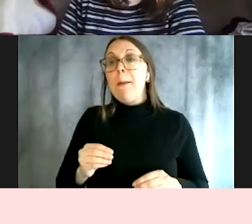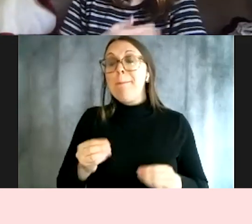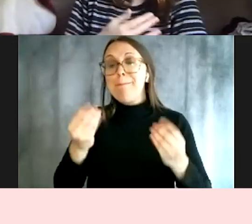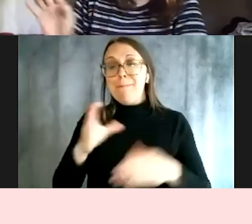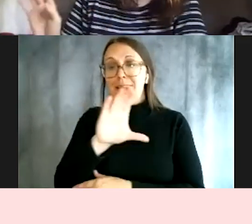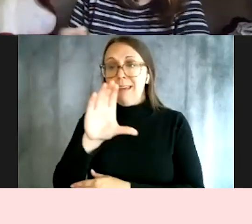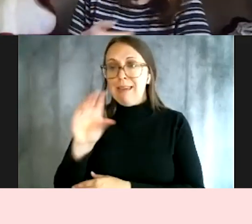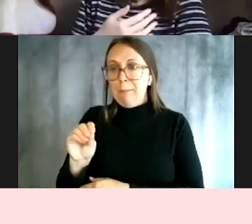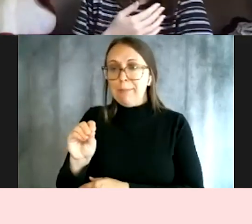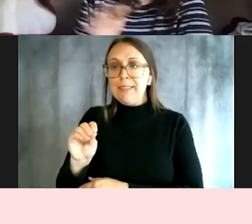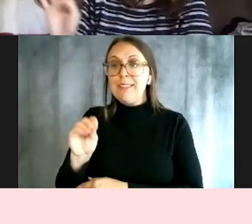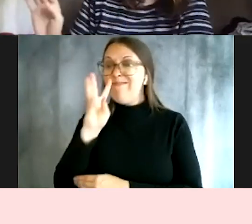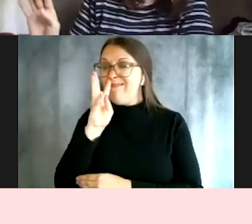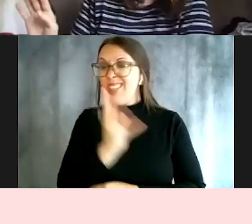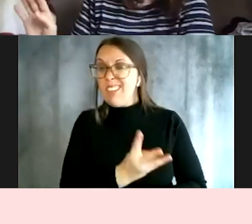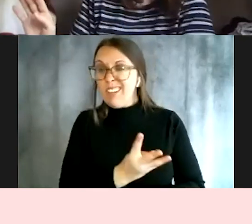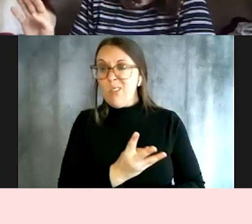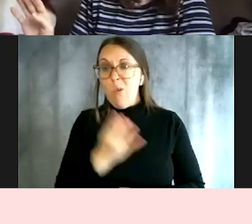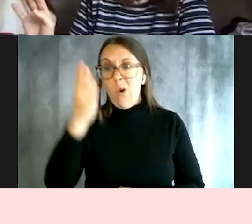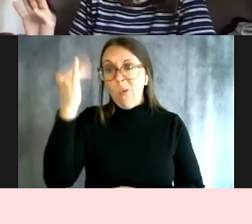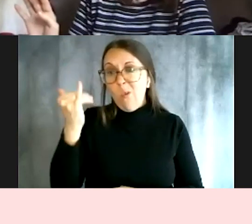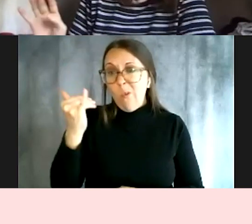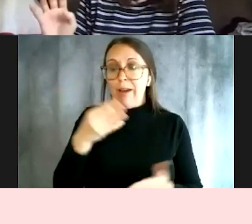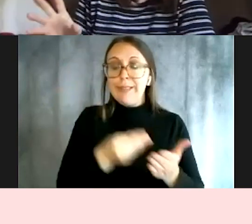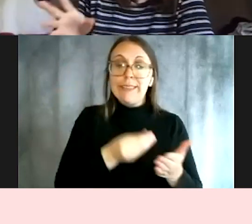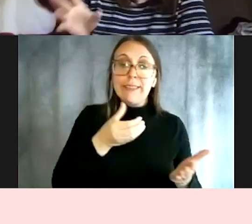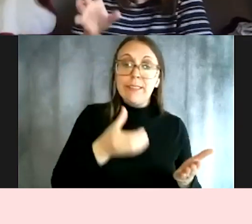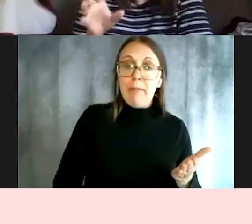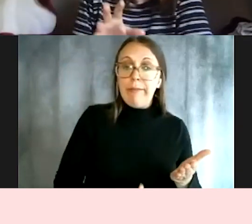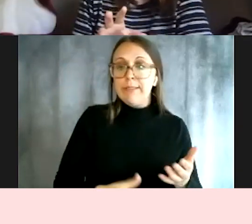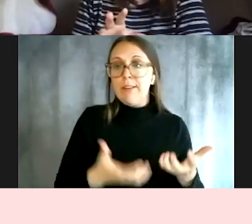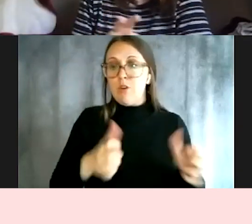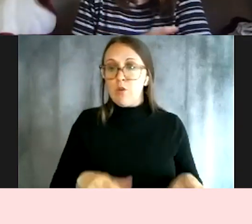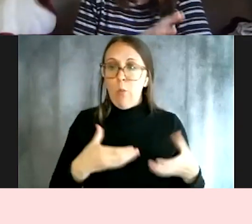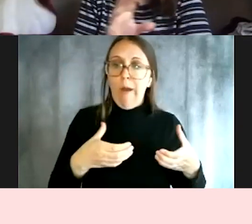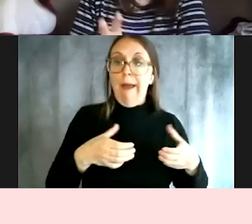it costs too much and they don't want to put in the effort but if you understand the basics of